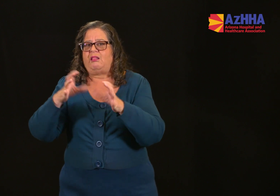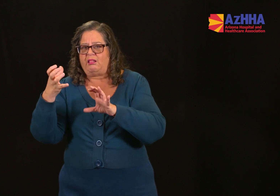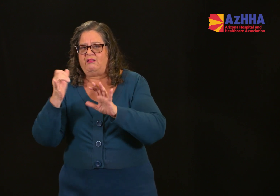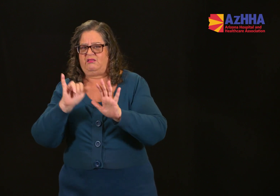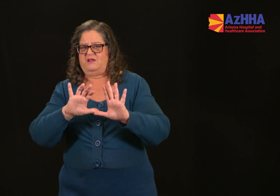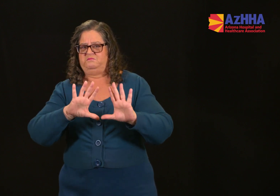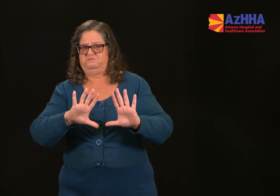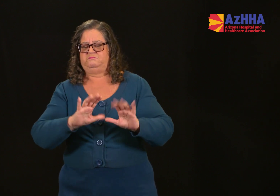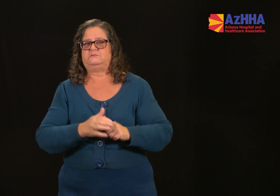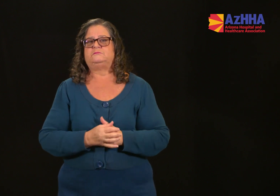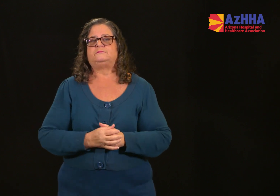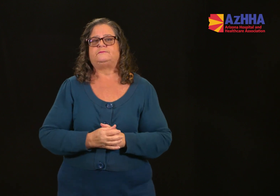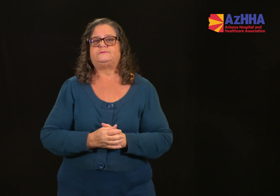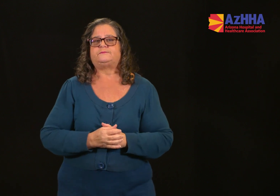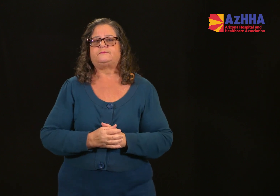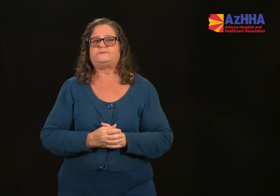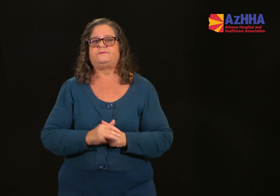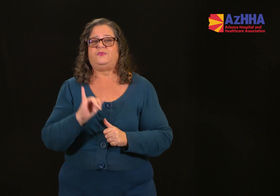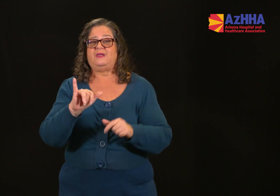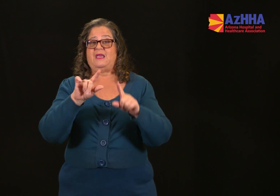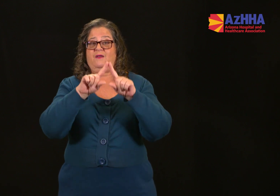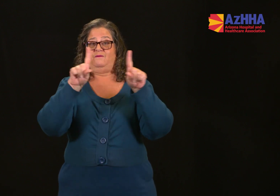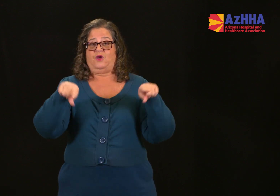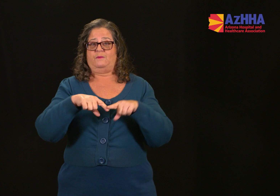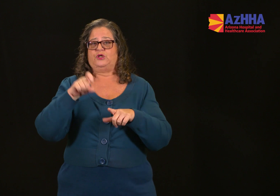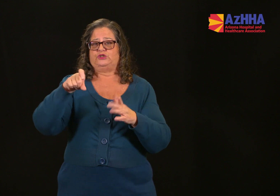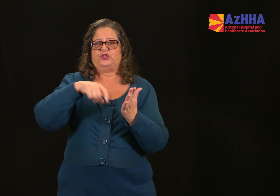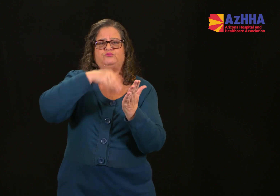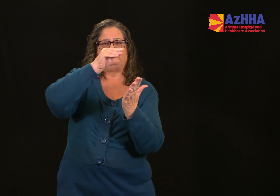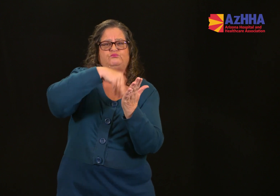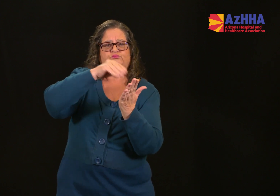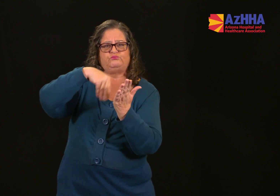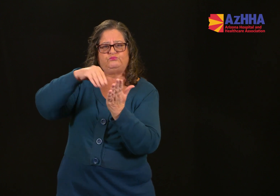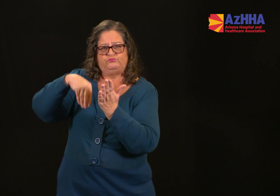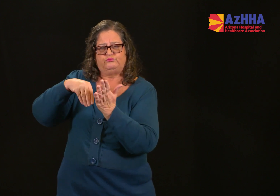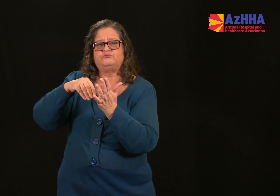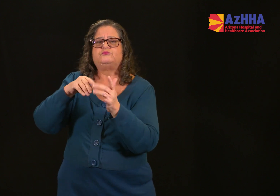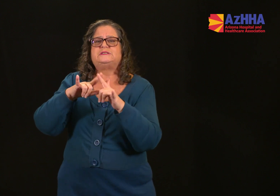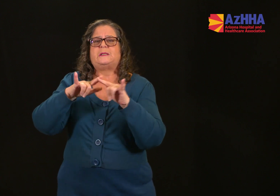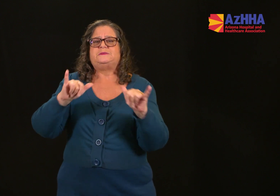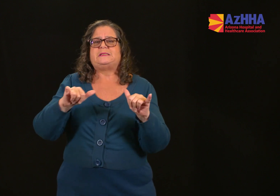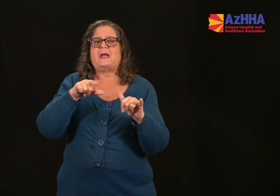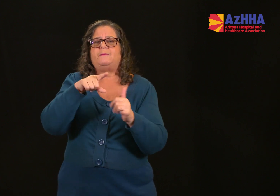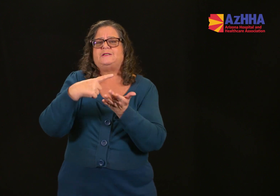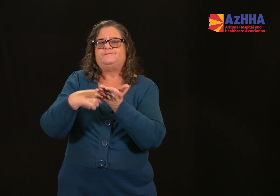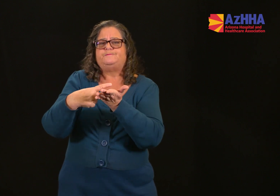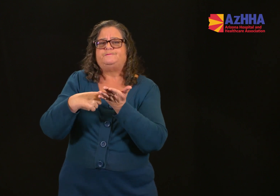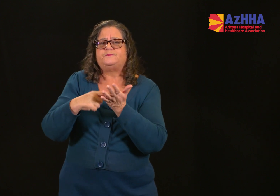This form should be filled out during a thoughtful advance care planning conversation with a healthcare